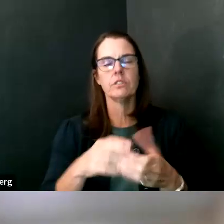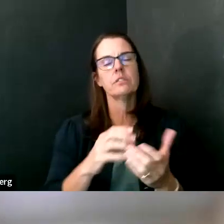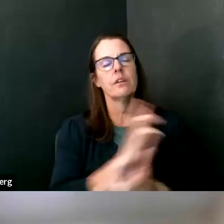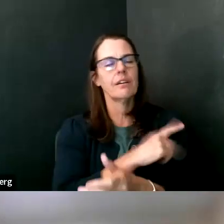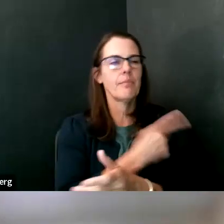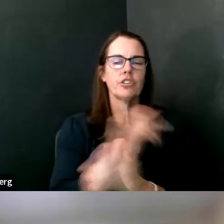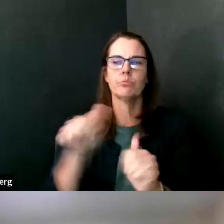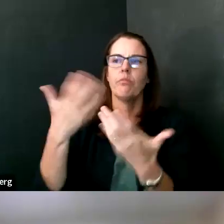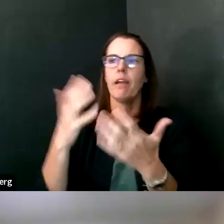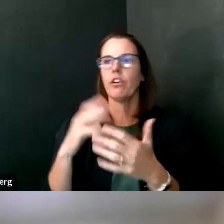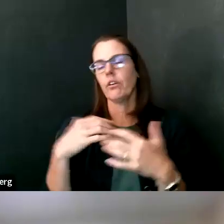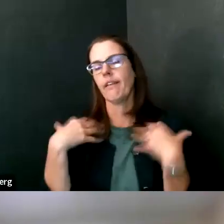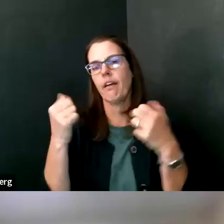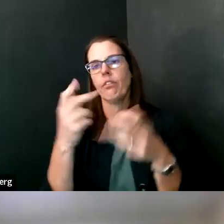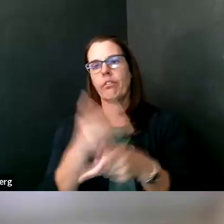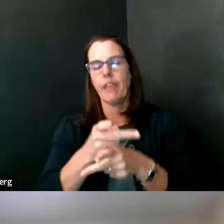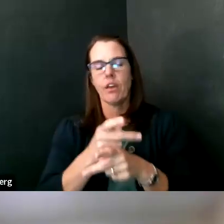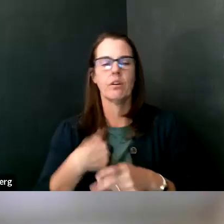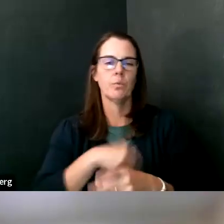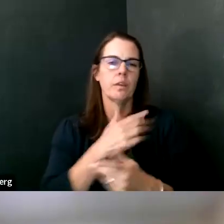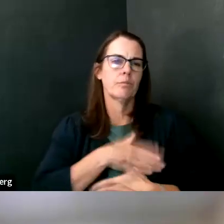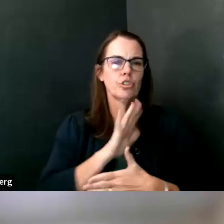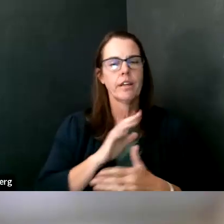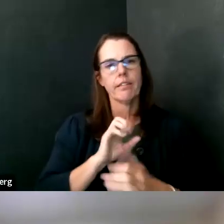We appreciate the opportunity to continue our engagement as this board makes decisions that